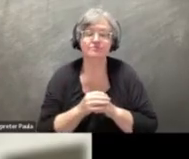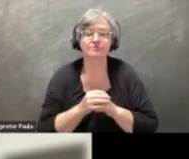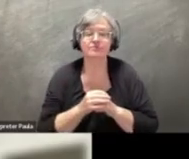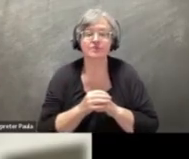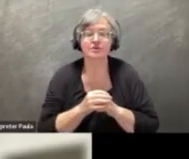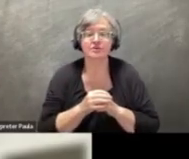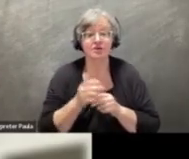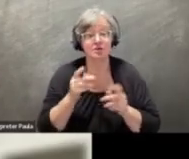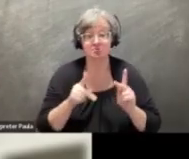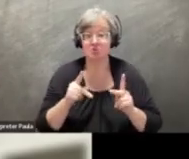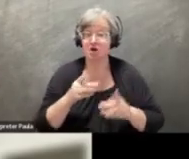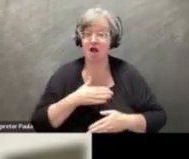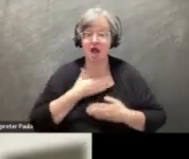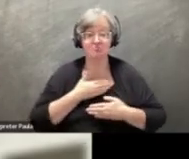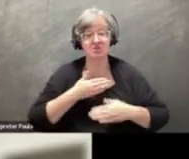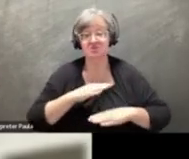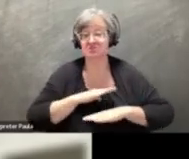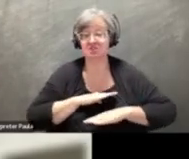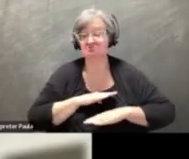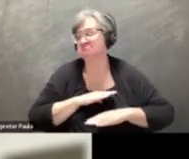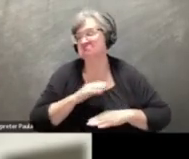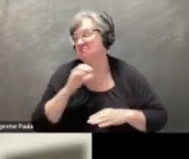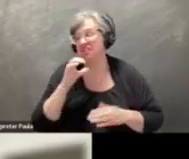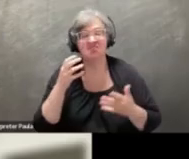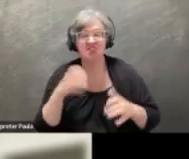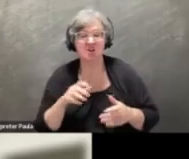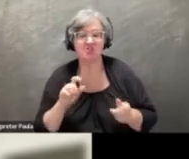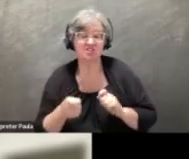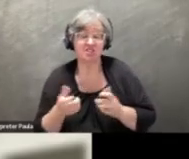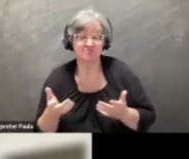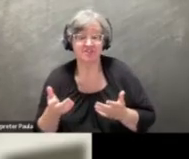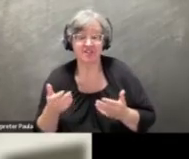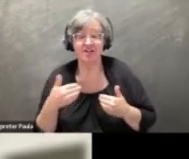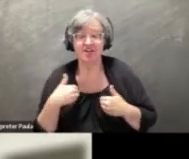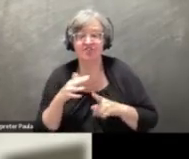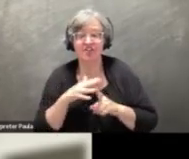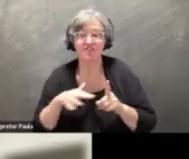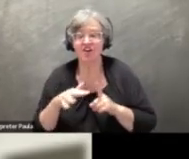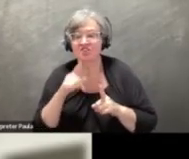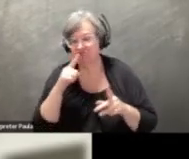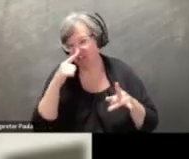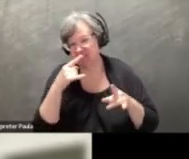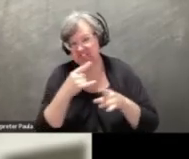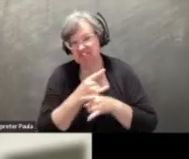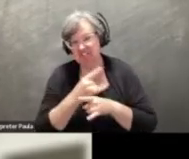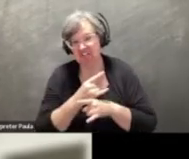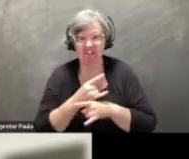are happy with the way things are, they don't see any need to change. Often have an environment of cynical discontent, where you know what